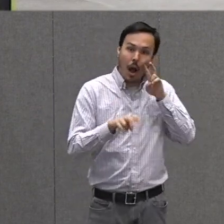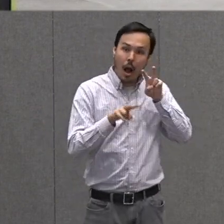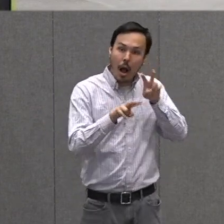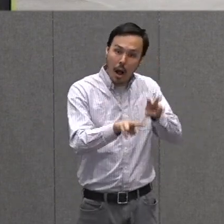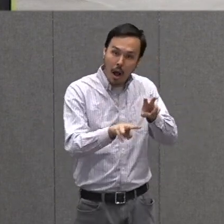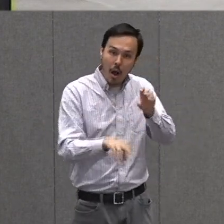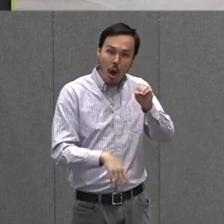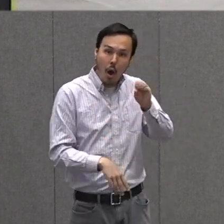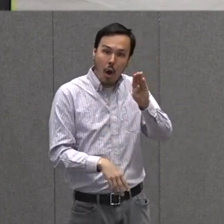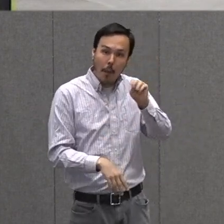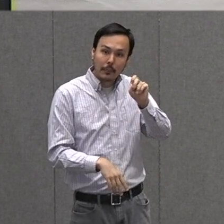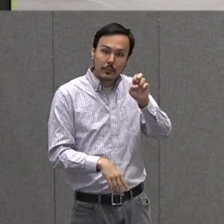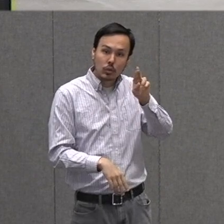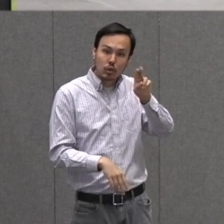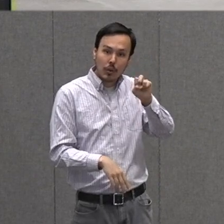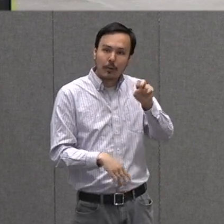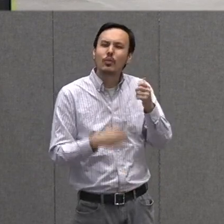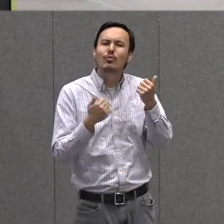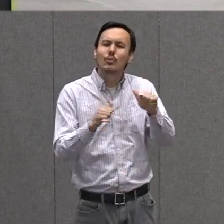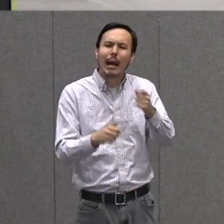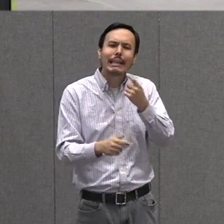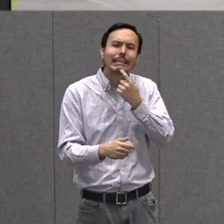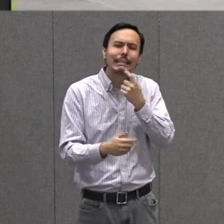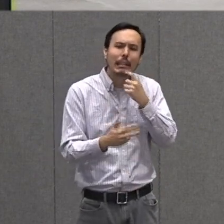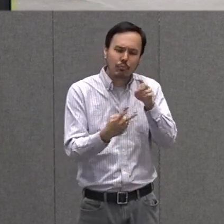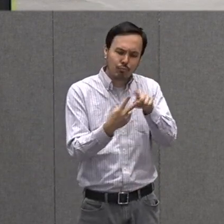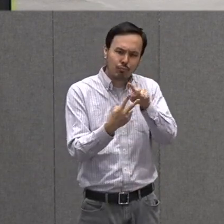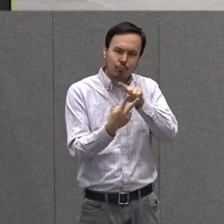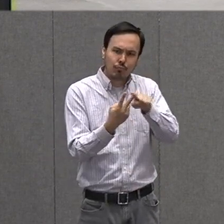Try those two words with me, I observe.